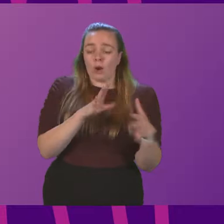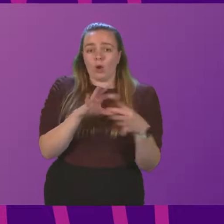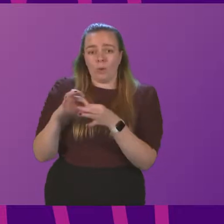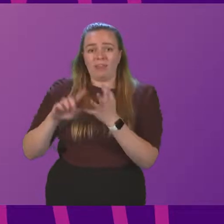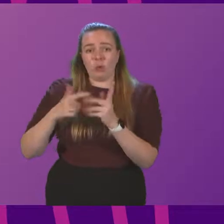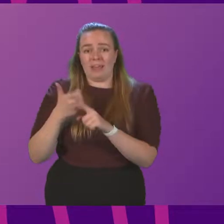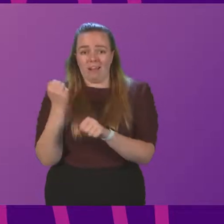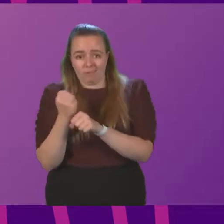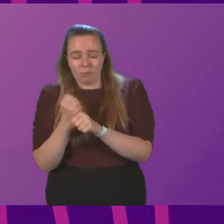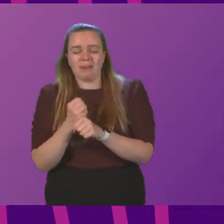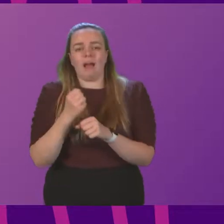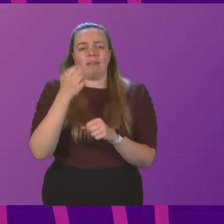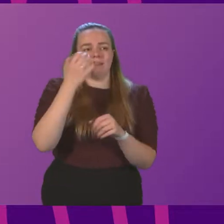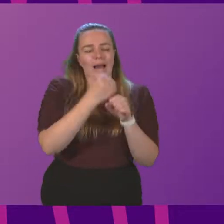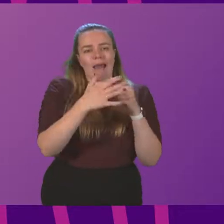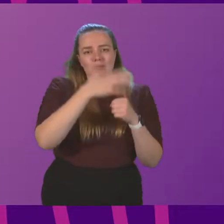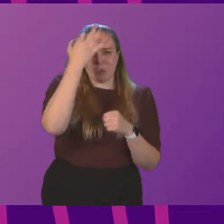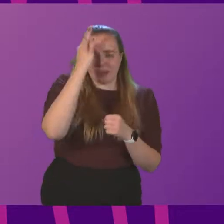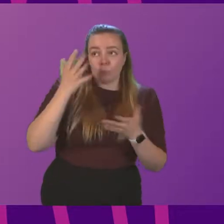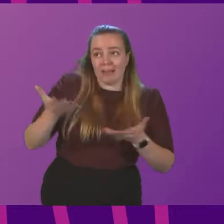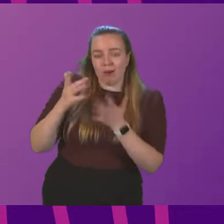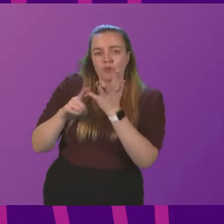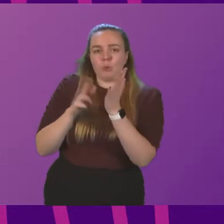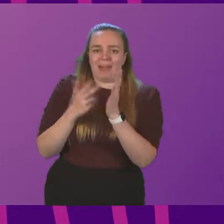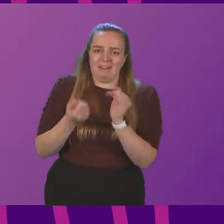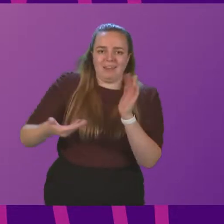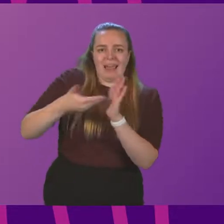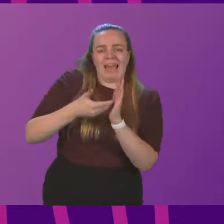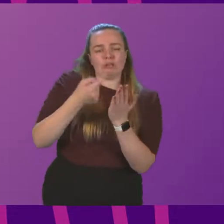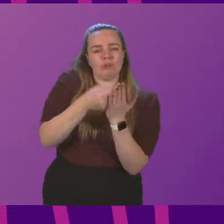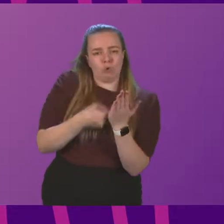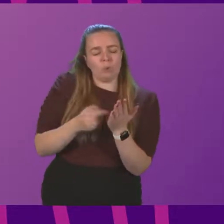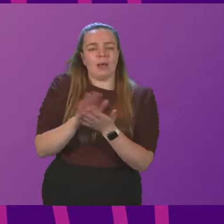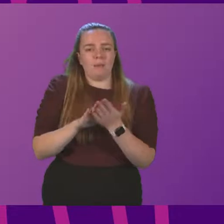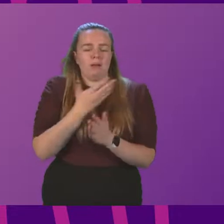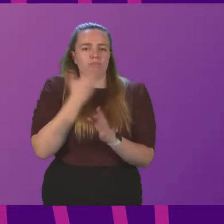City Council, to encourage the UN to put in place additional measures to avoid queues such as